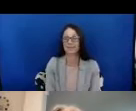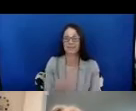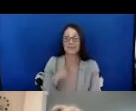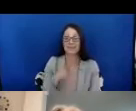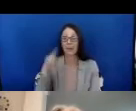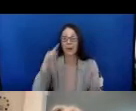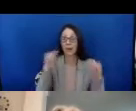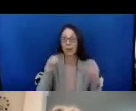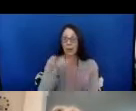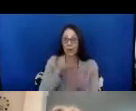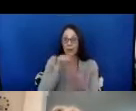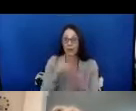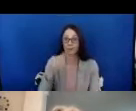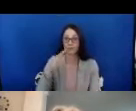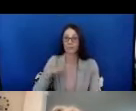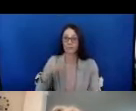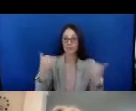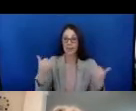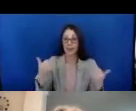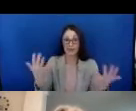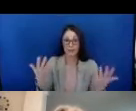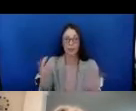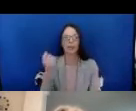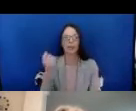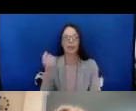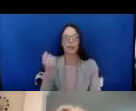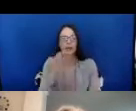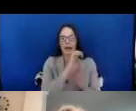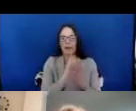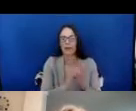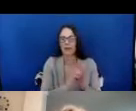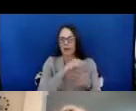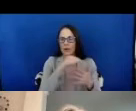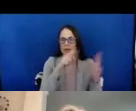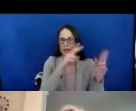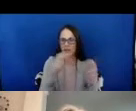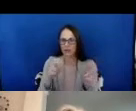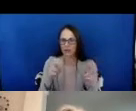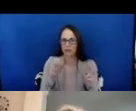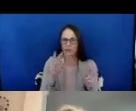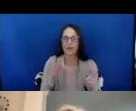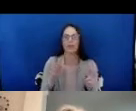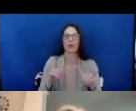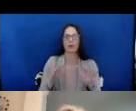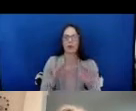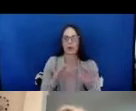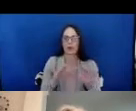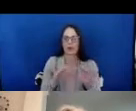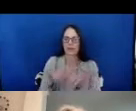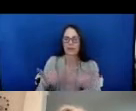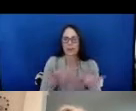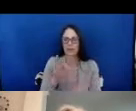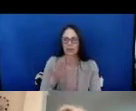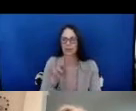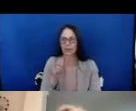today is an understanding of the ethical issues of crisis standards of care or CSC, especially